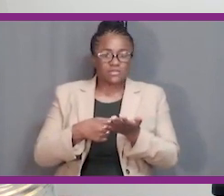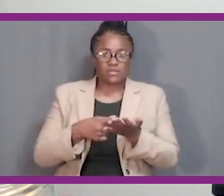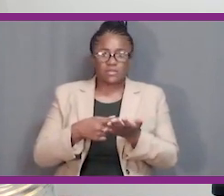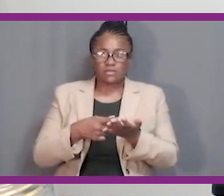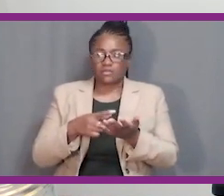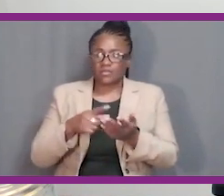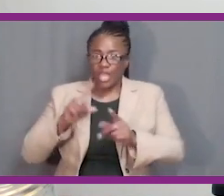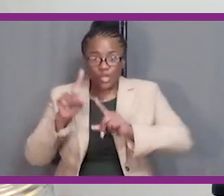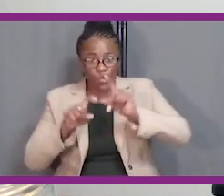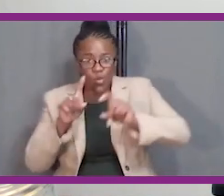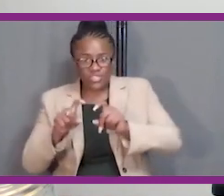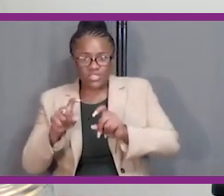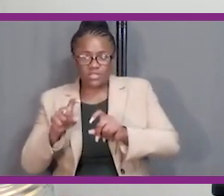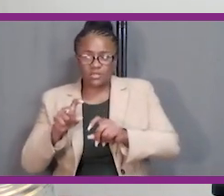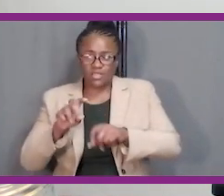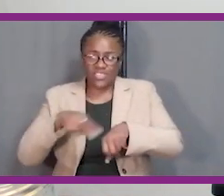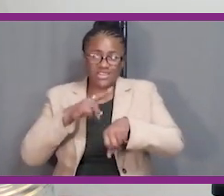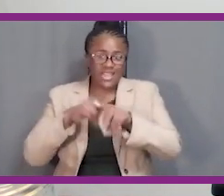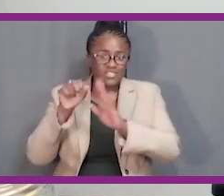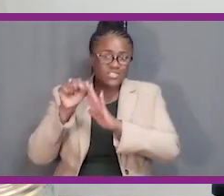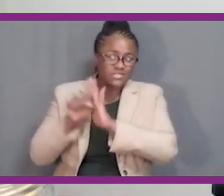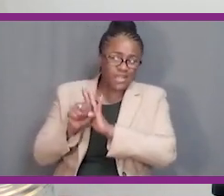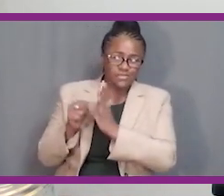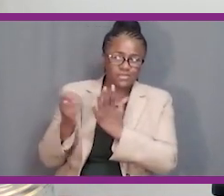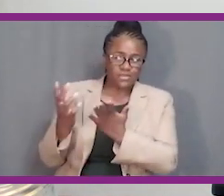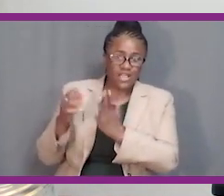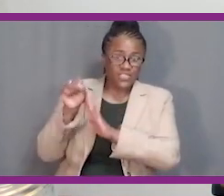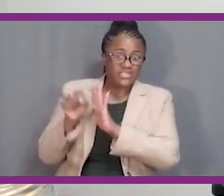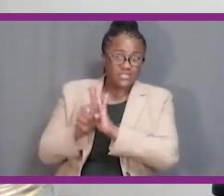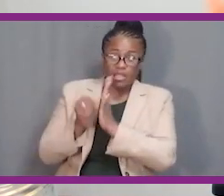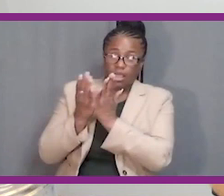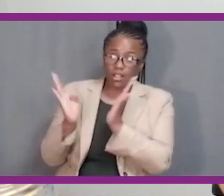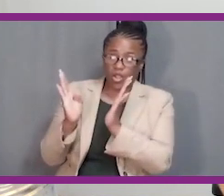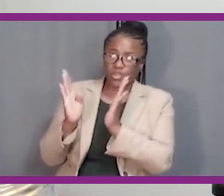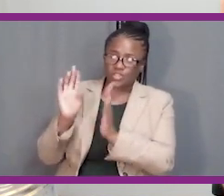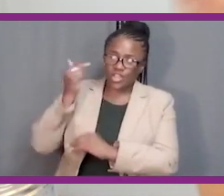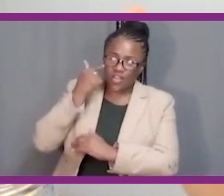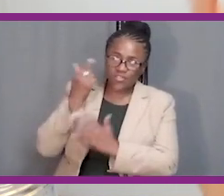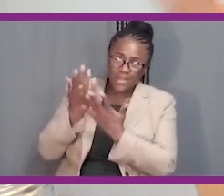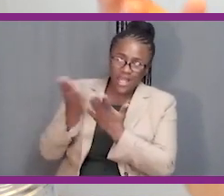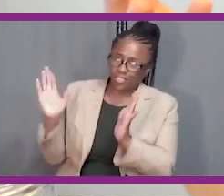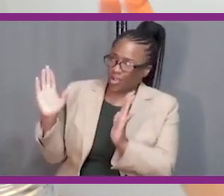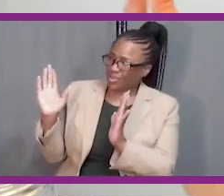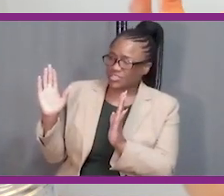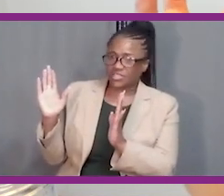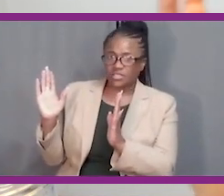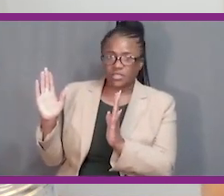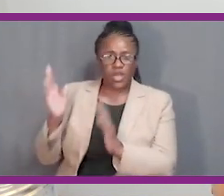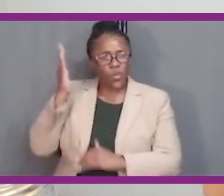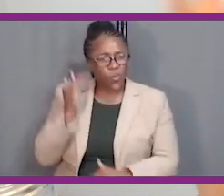and governments at large, and why is that always only seen as the only route towards freedom and